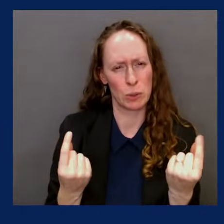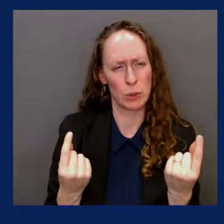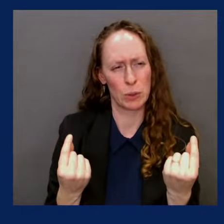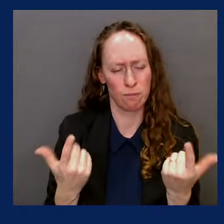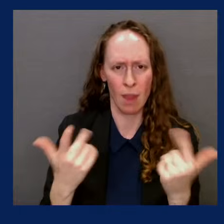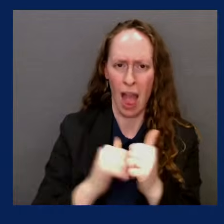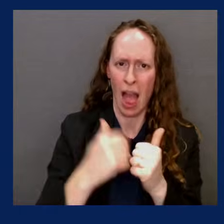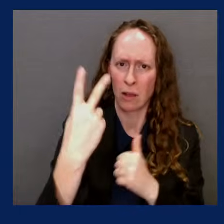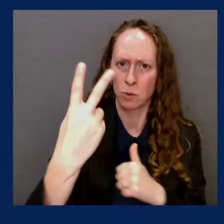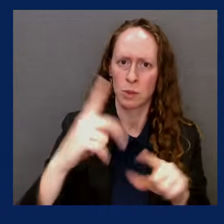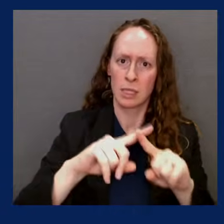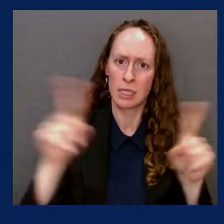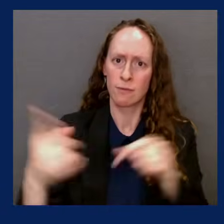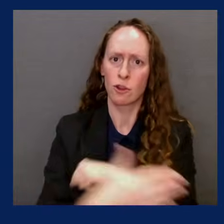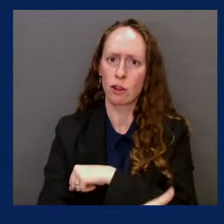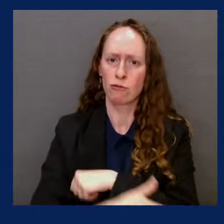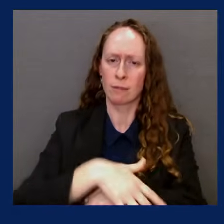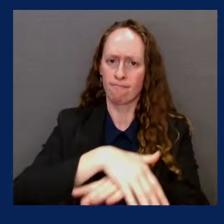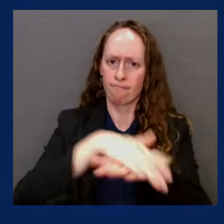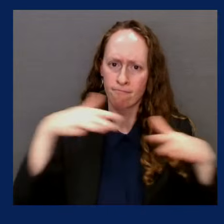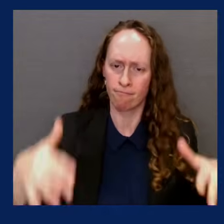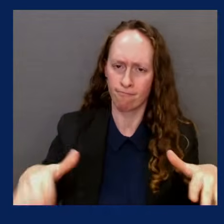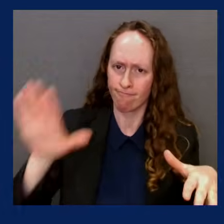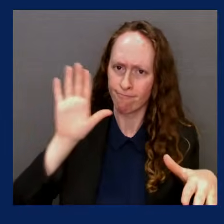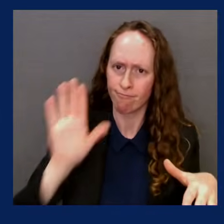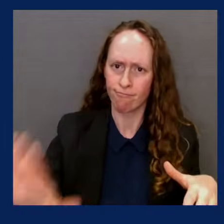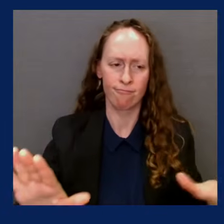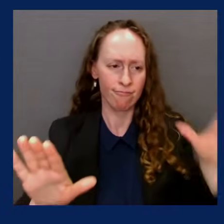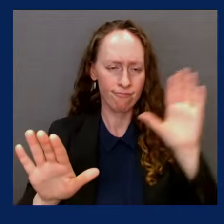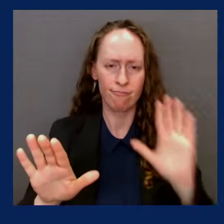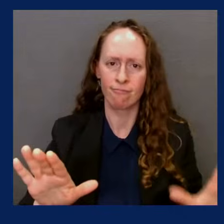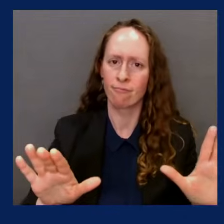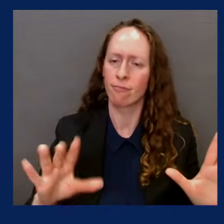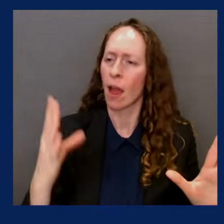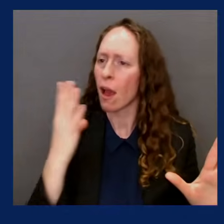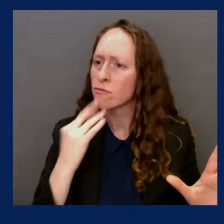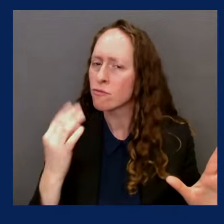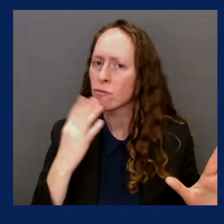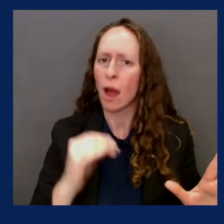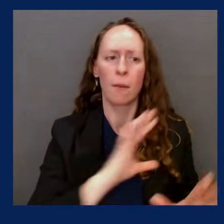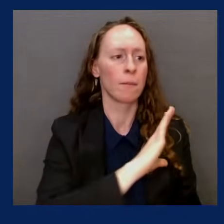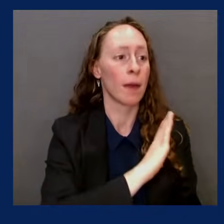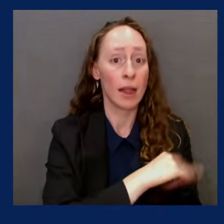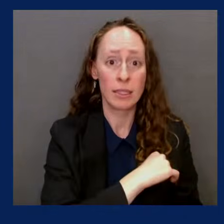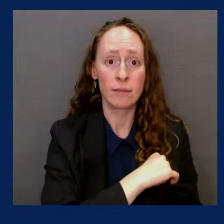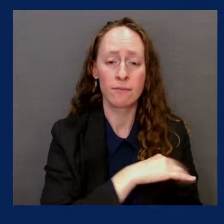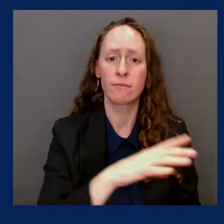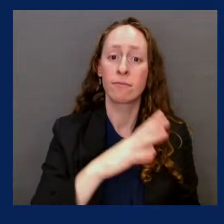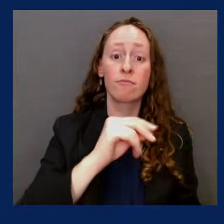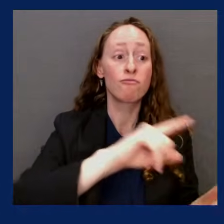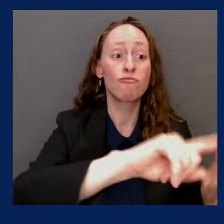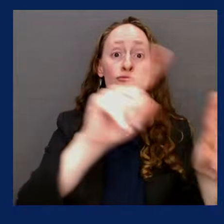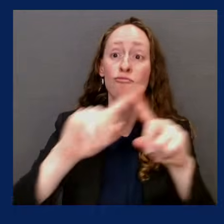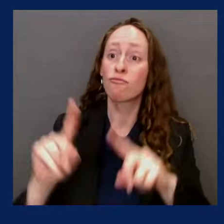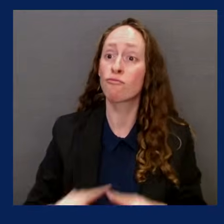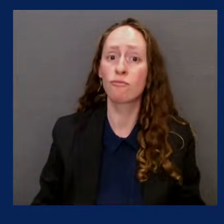global leaders -- to put us on a path toward peace. In the past few weeks, I've spoken with leaders throughout the region --